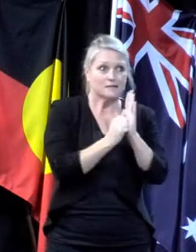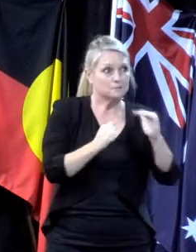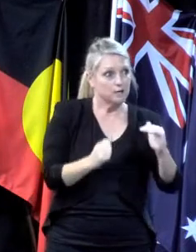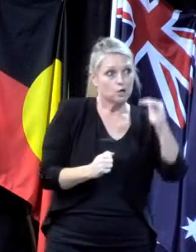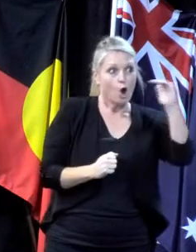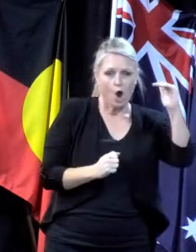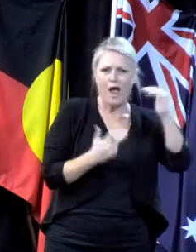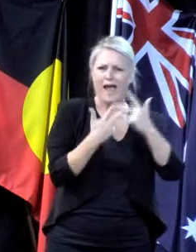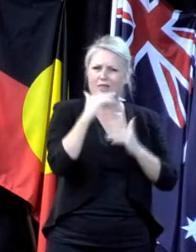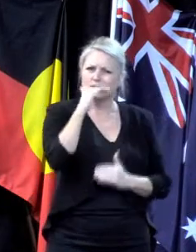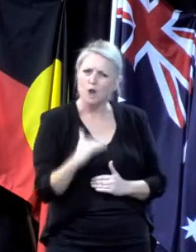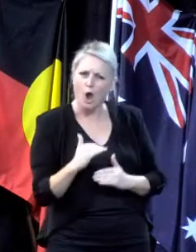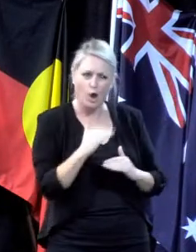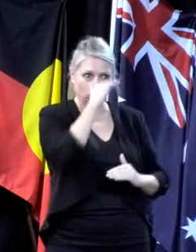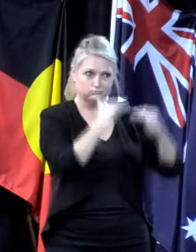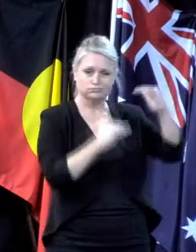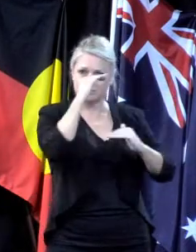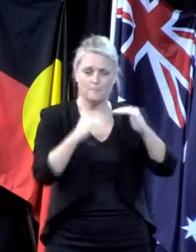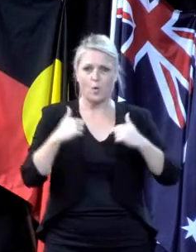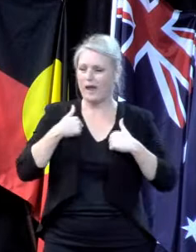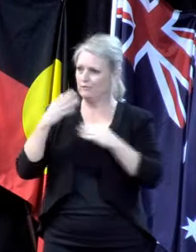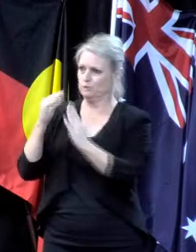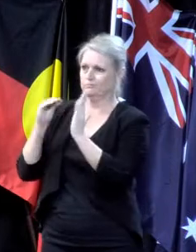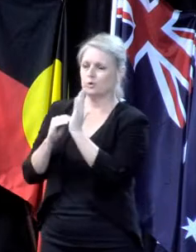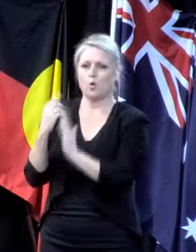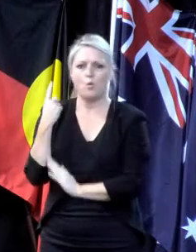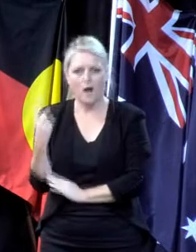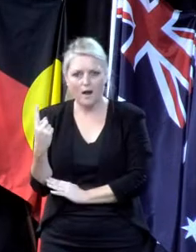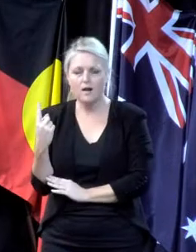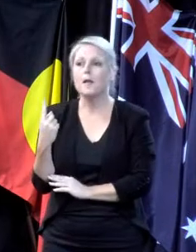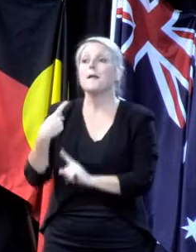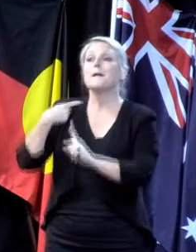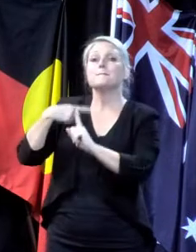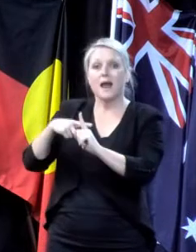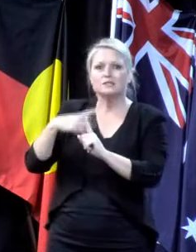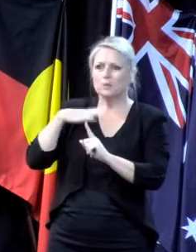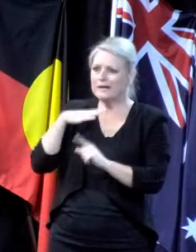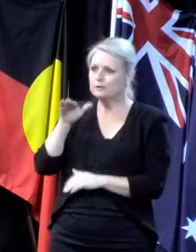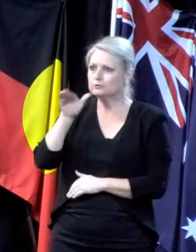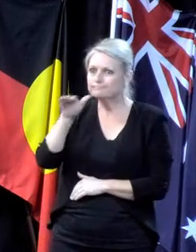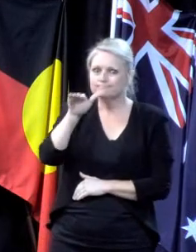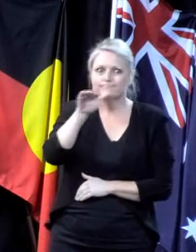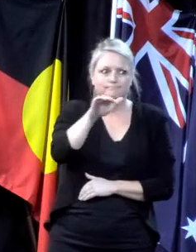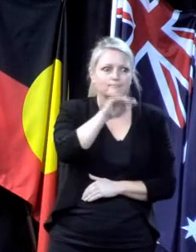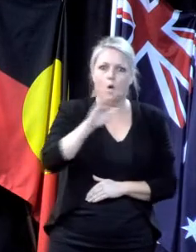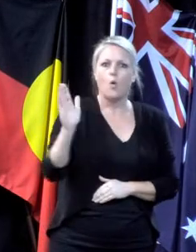And, so then, there’s time in that, obviously, to go and have conversations with those seven teachers, collect that information, that data,